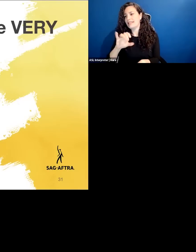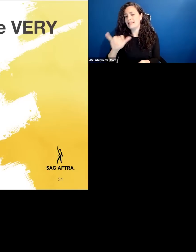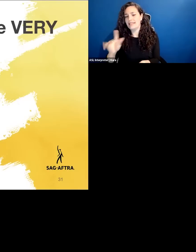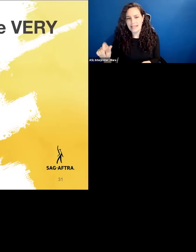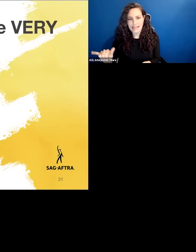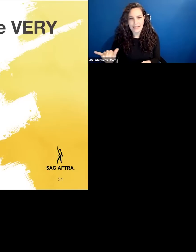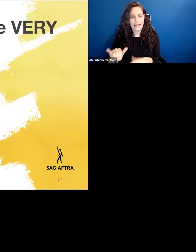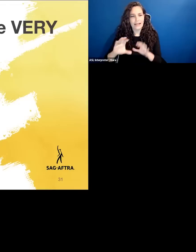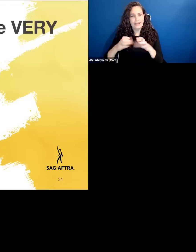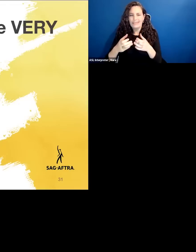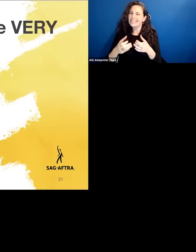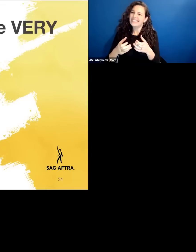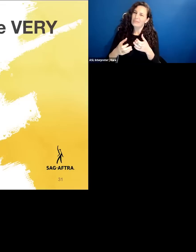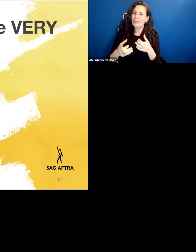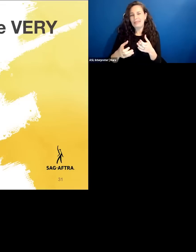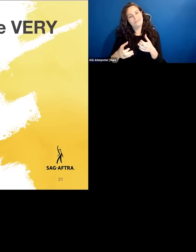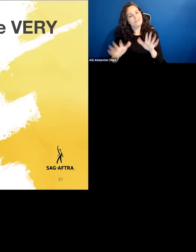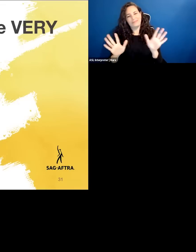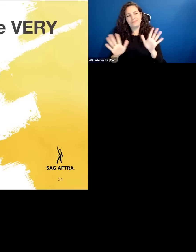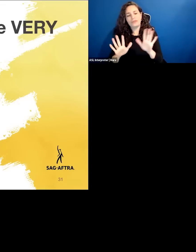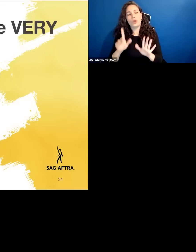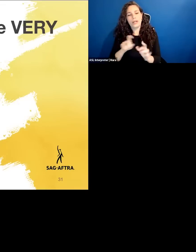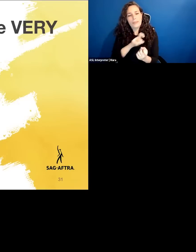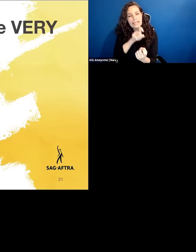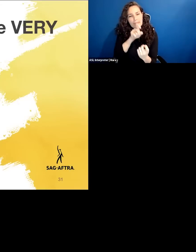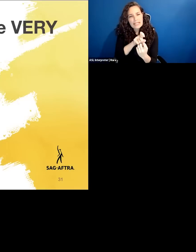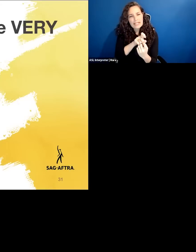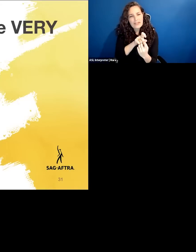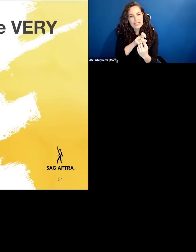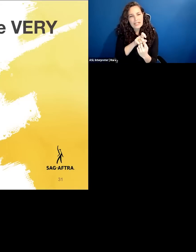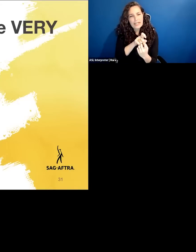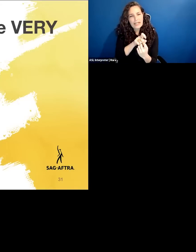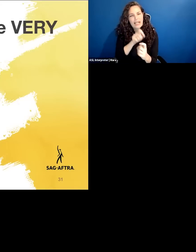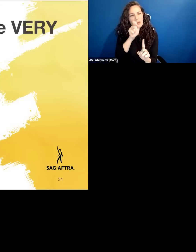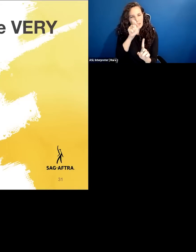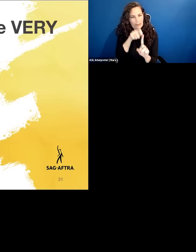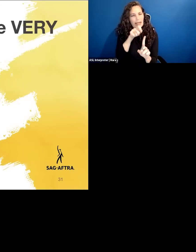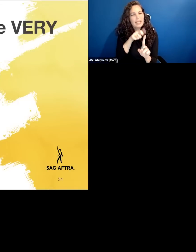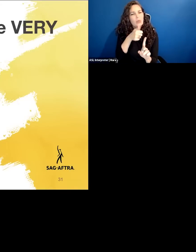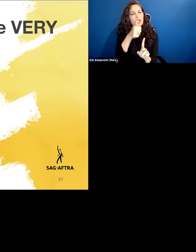And so we wanna do this extremely selectively. So if you see a role that you're really, really right for,